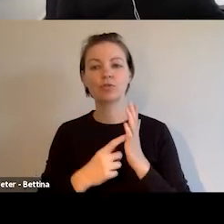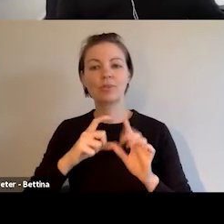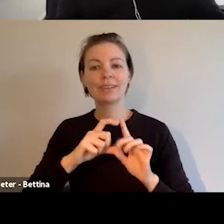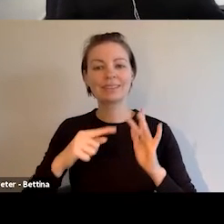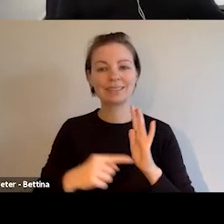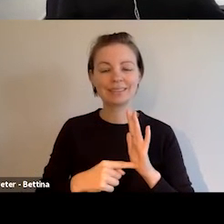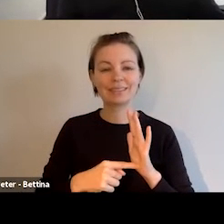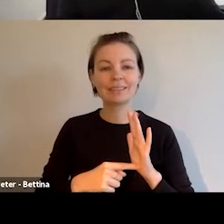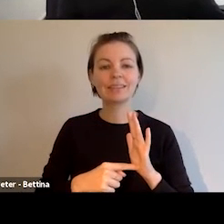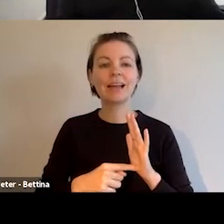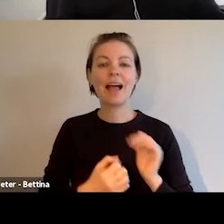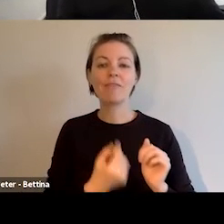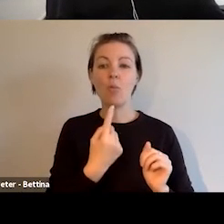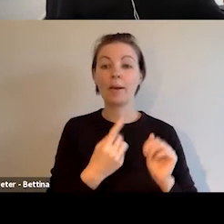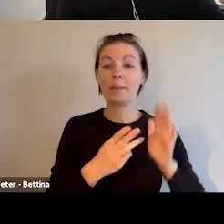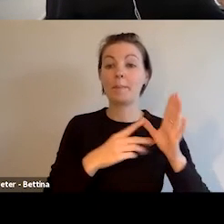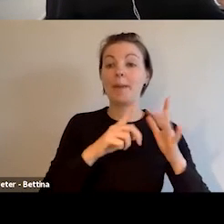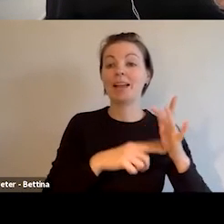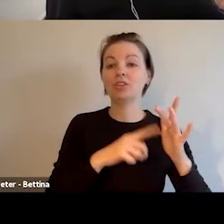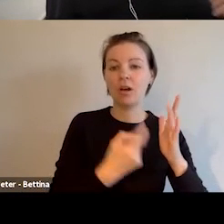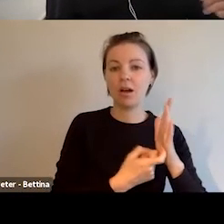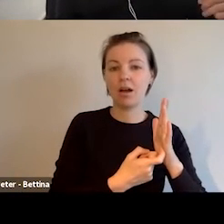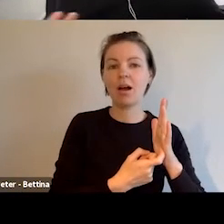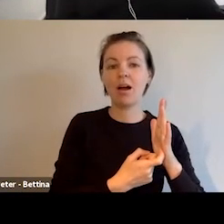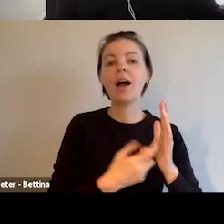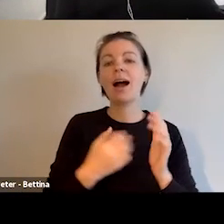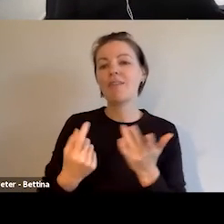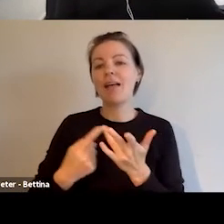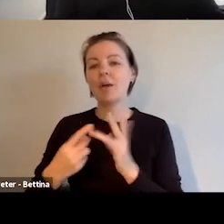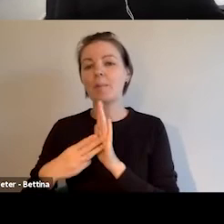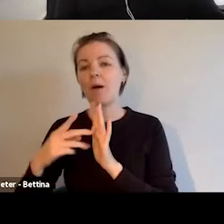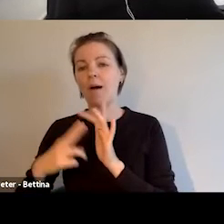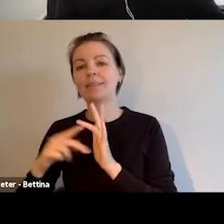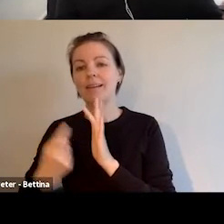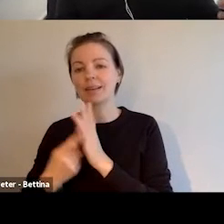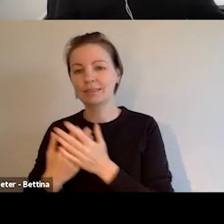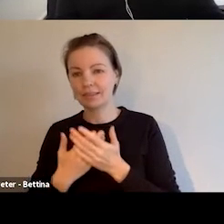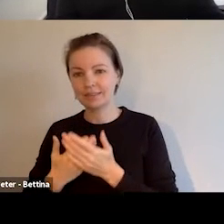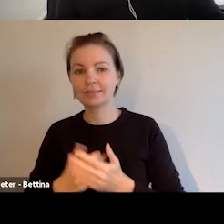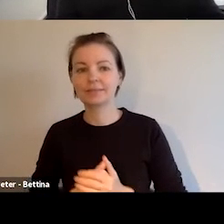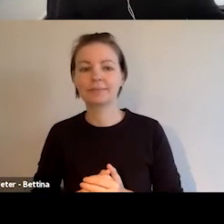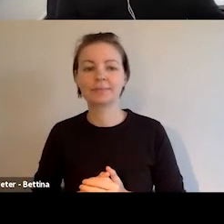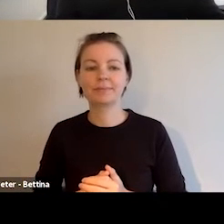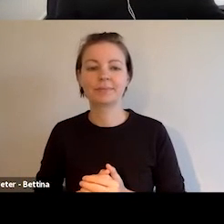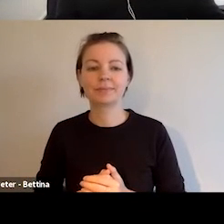a minor in another area from anywhere across the University . Situated creative practice, which is a 48 credit